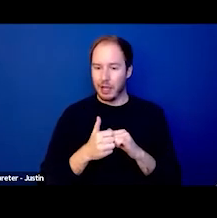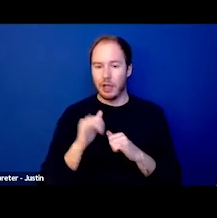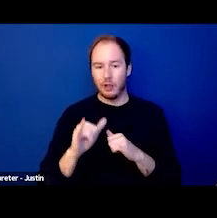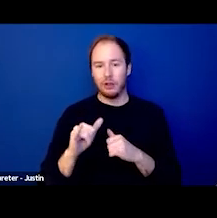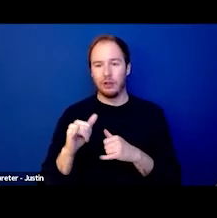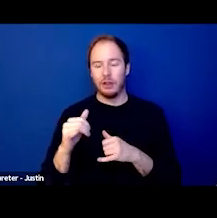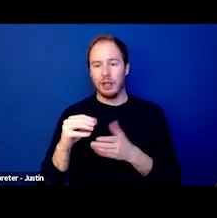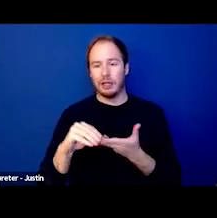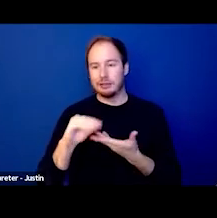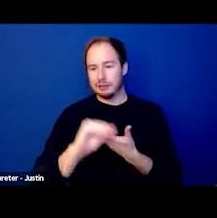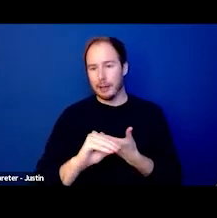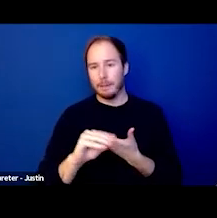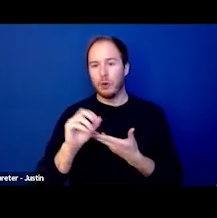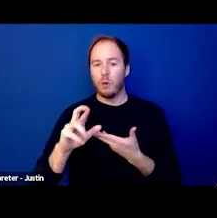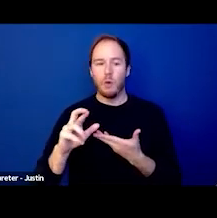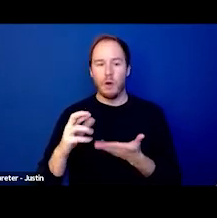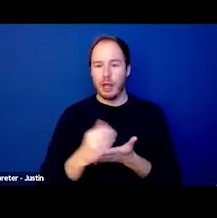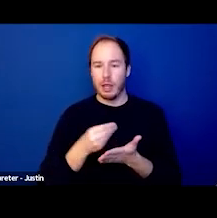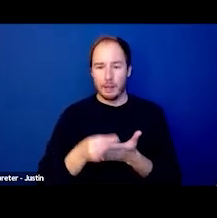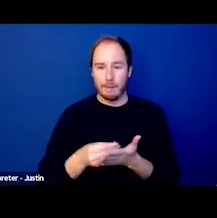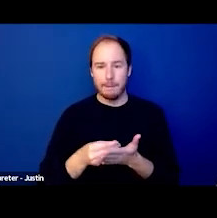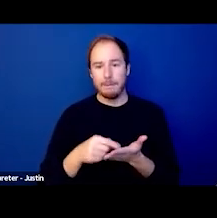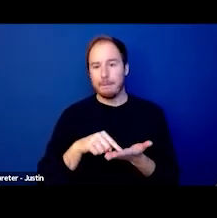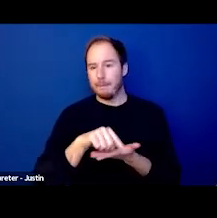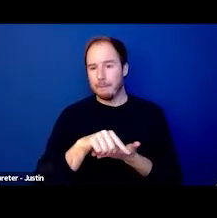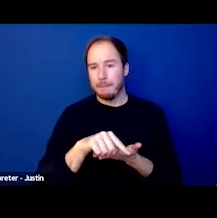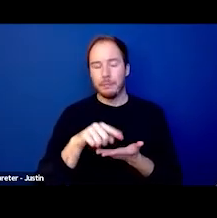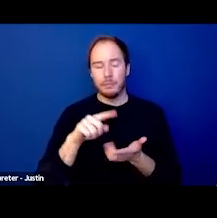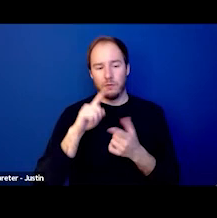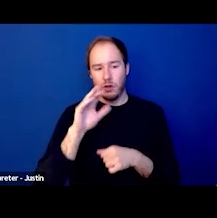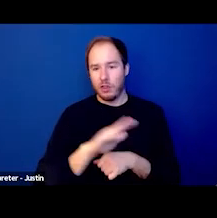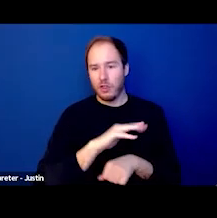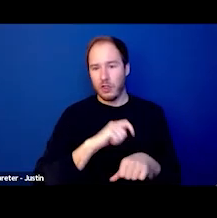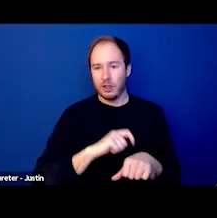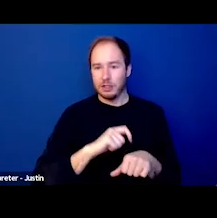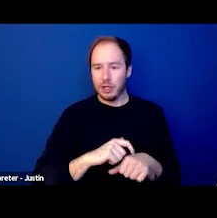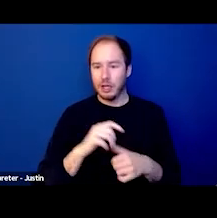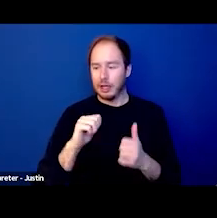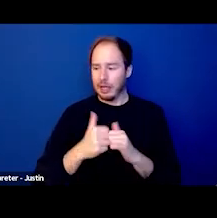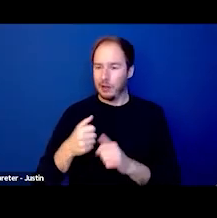or income from this compensating people for their time might impact people's benefits.